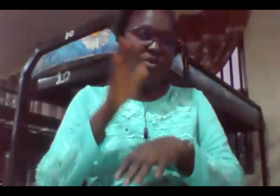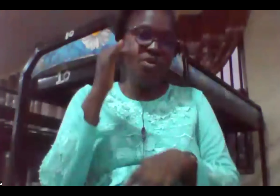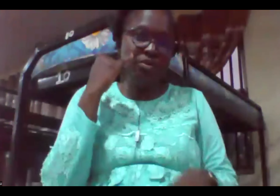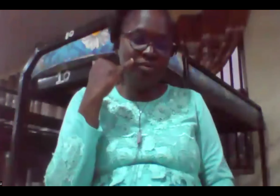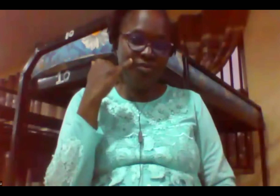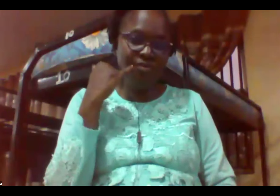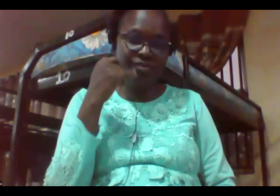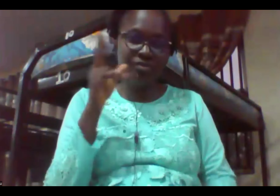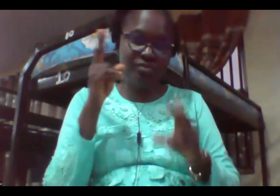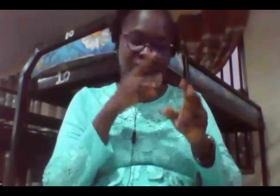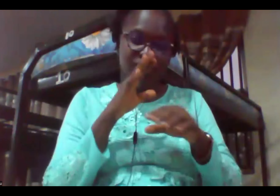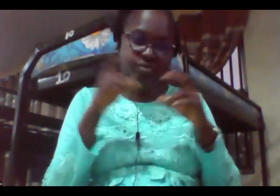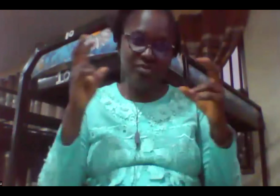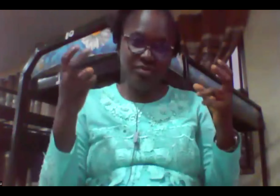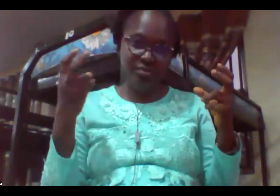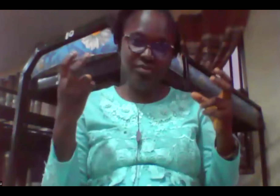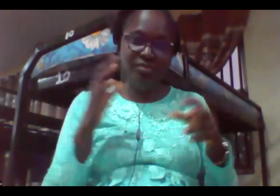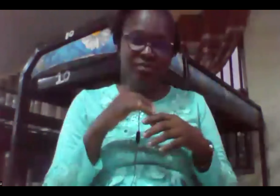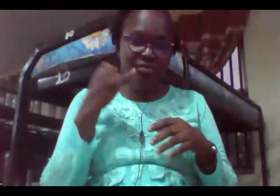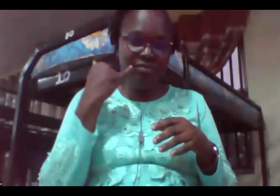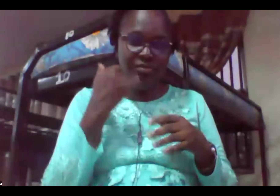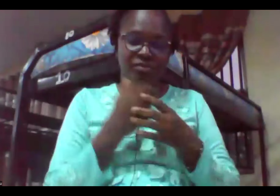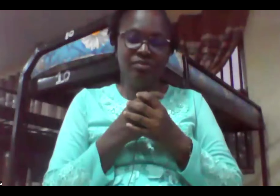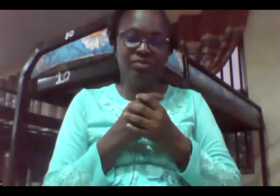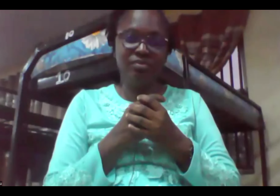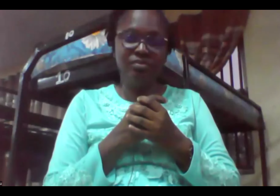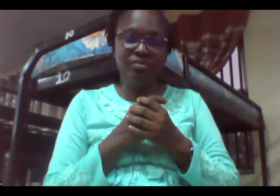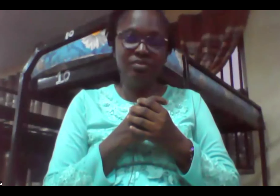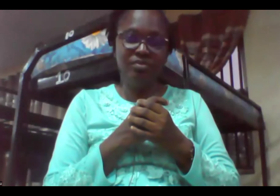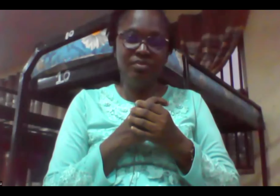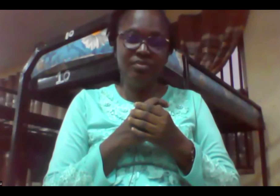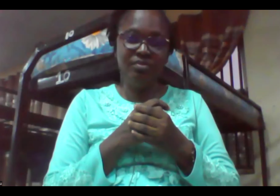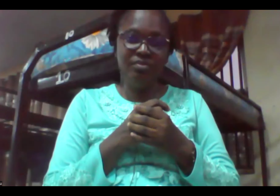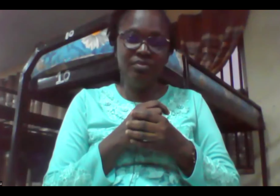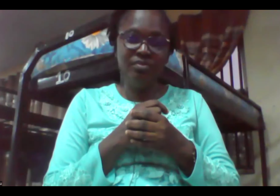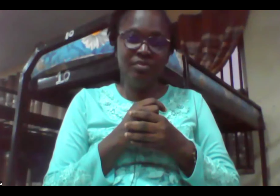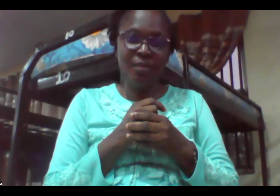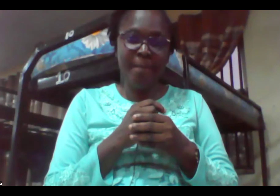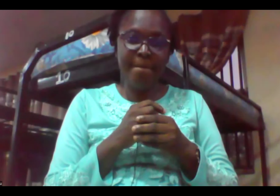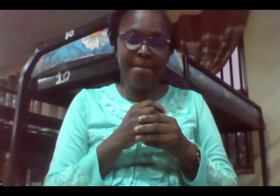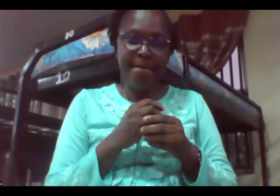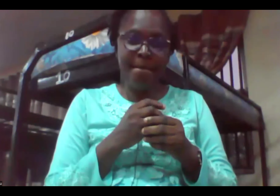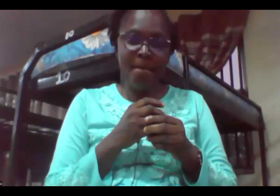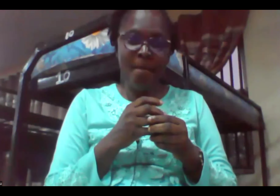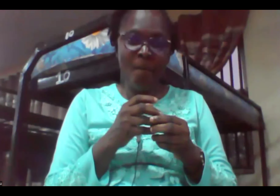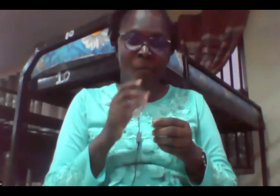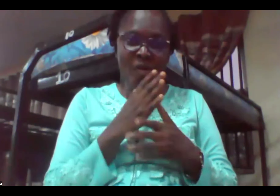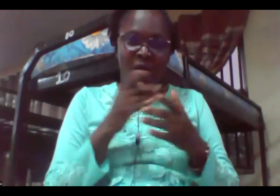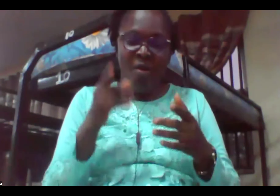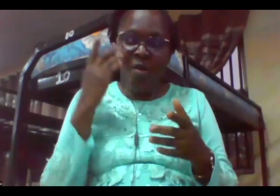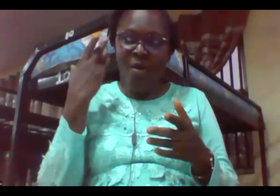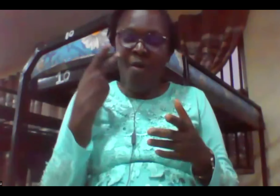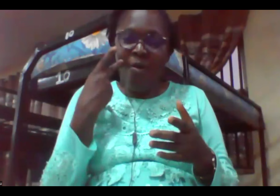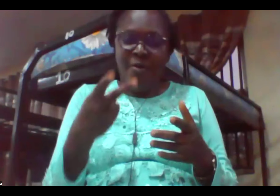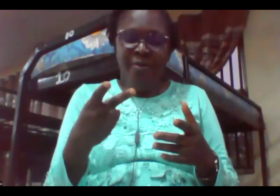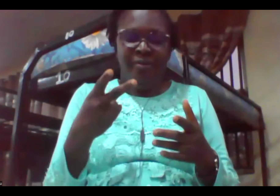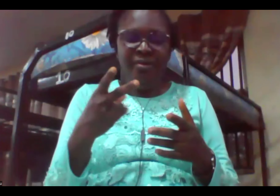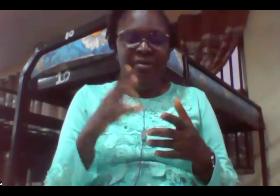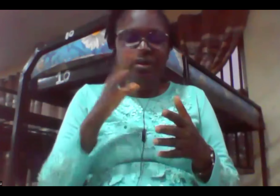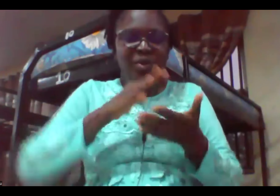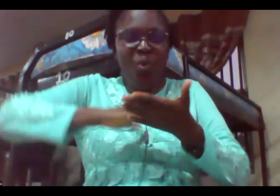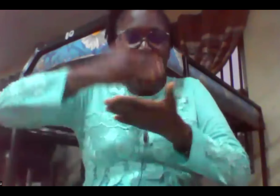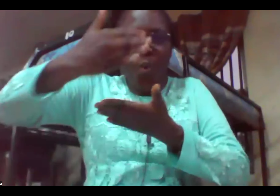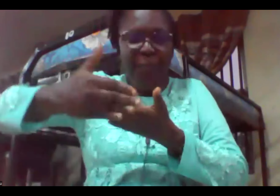You look at the top of your phone, you just flip on top of your phone. There is something you are. Gonna see there, when you just on top of your phone when you flip it down